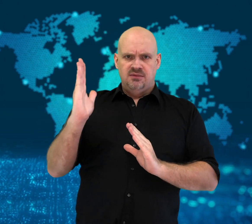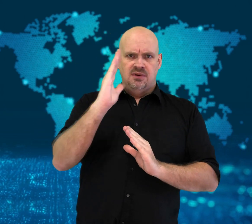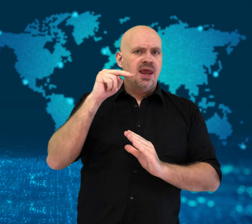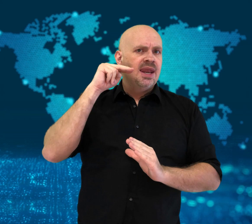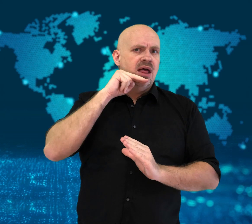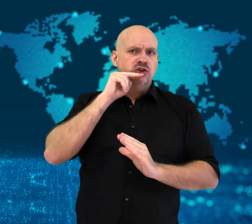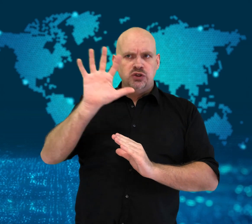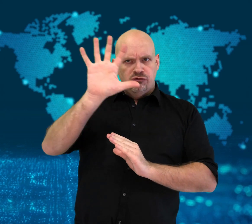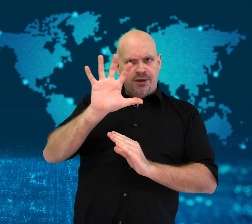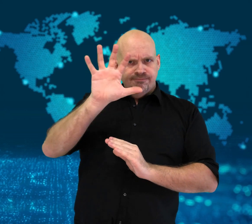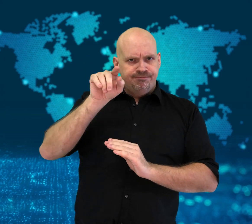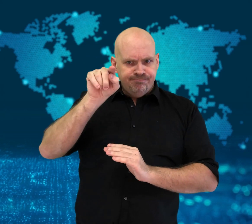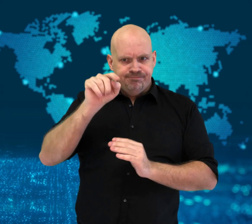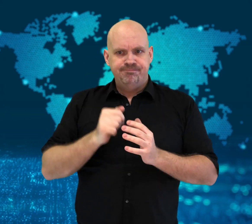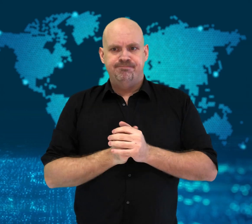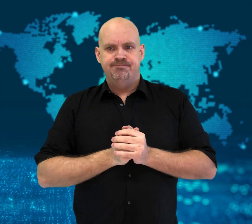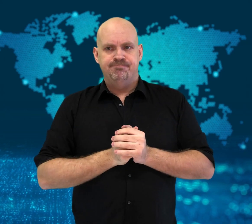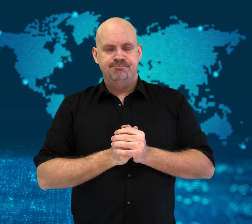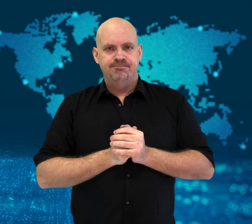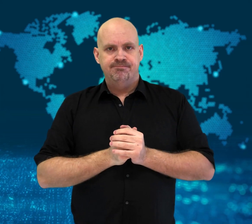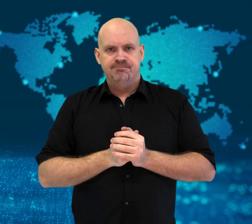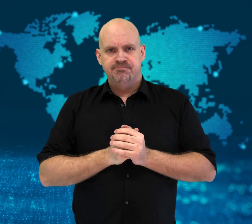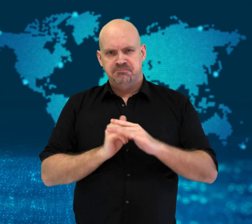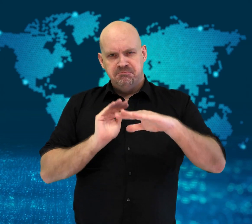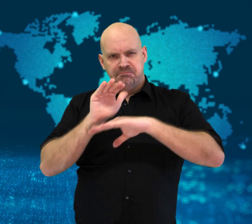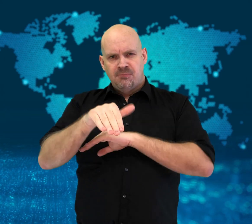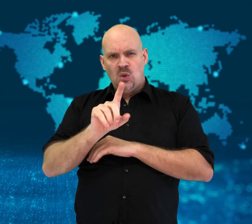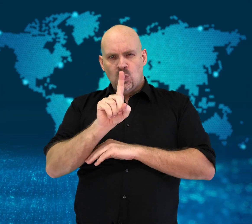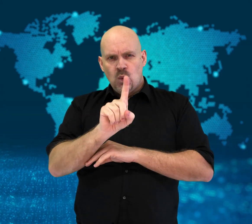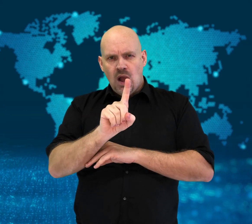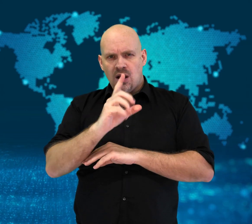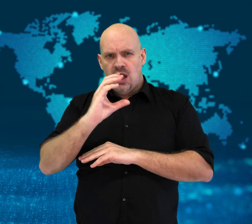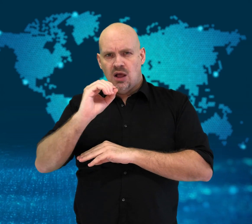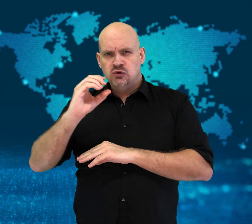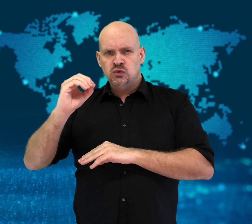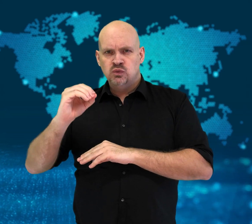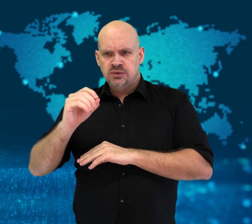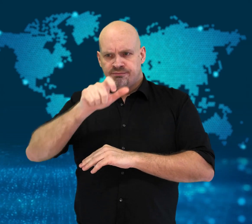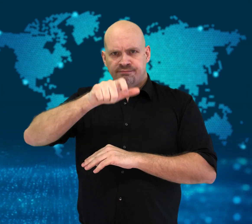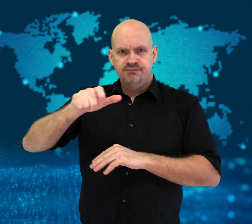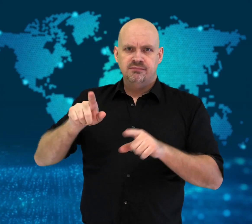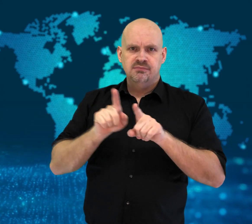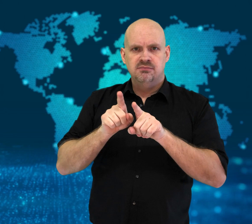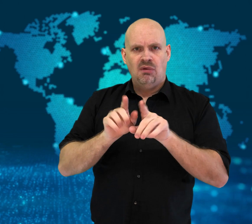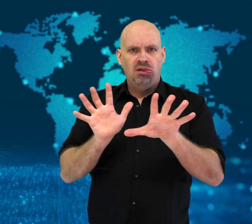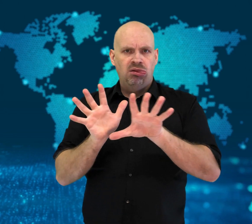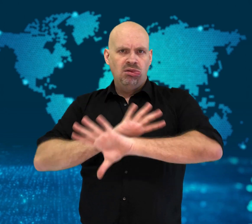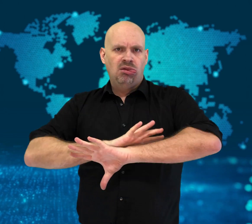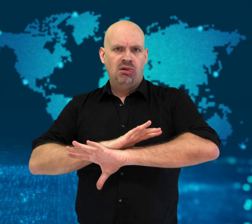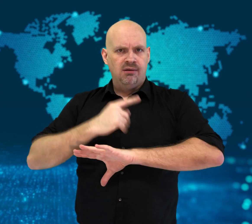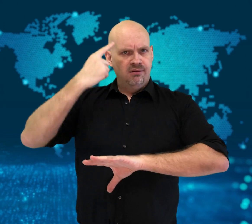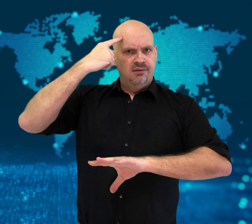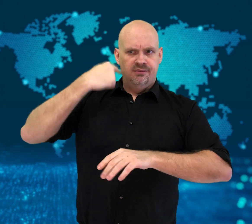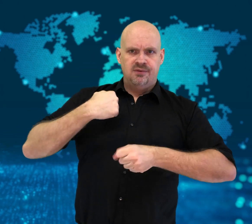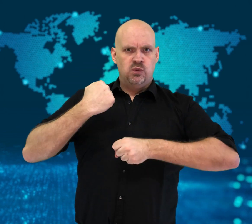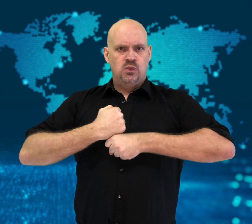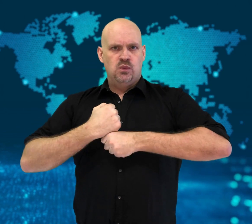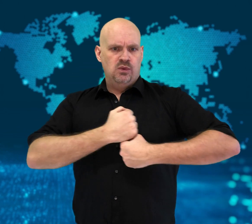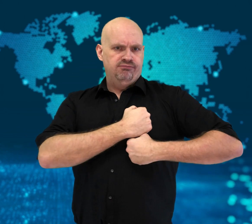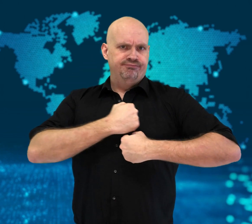More than 100 gunmen dressed as government security forces and